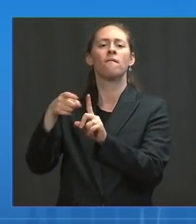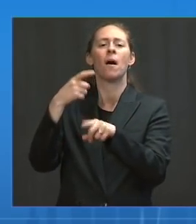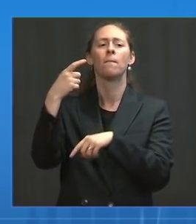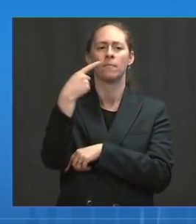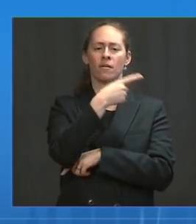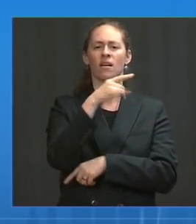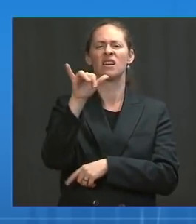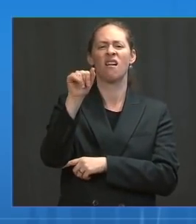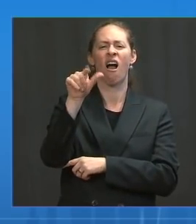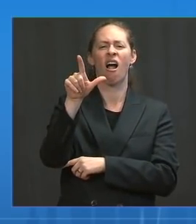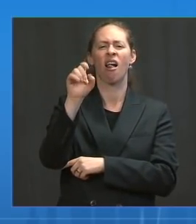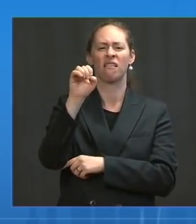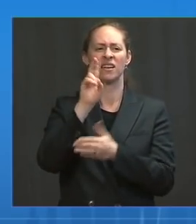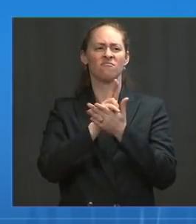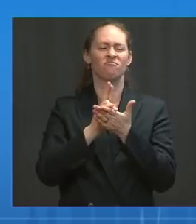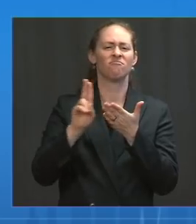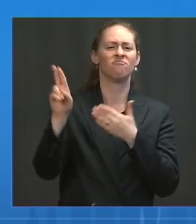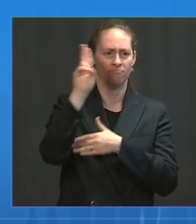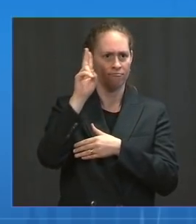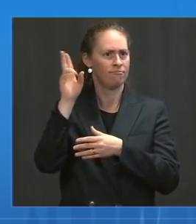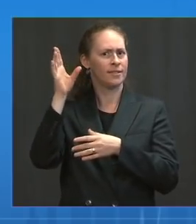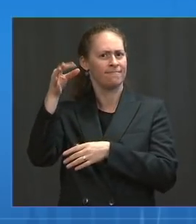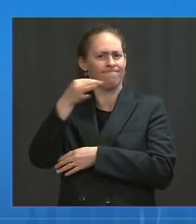The study states the vaccination campaign